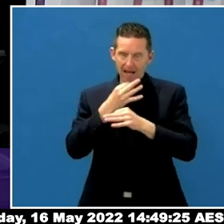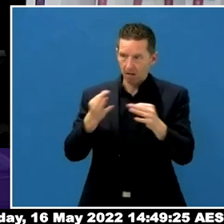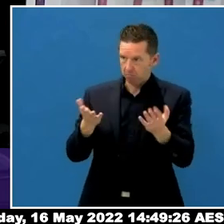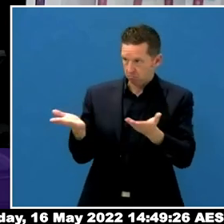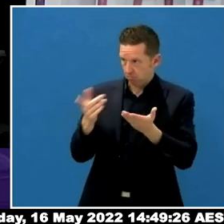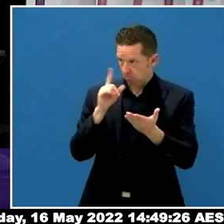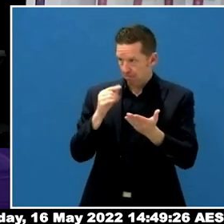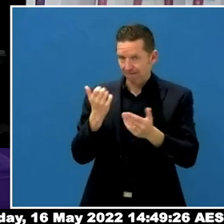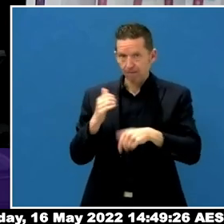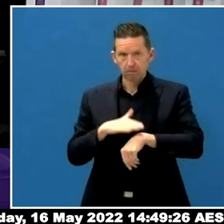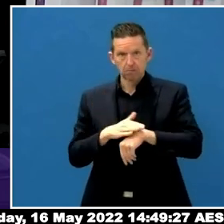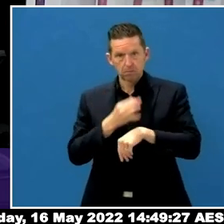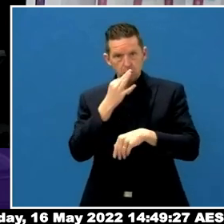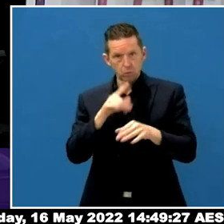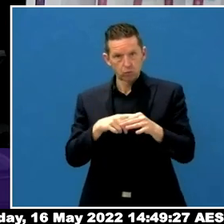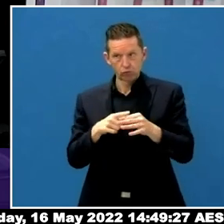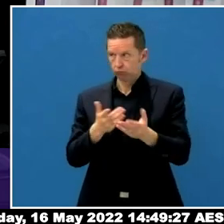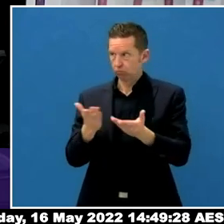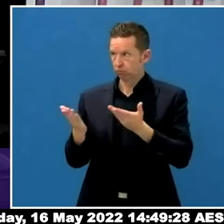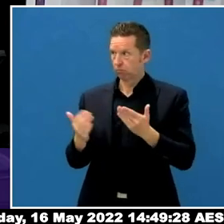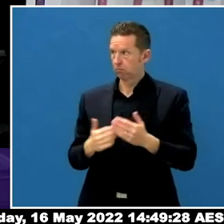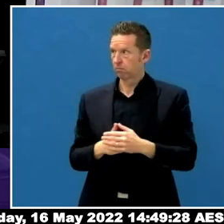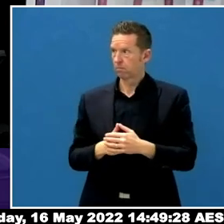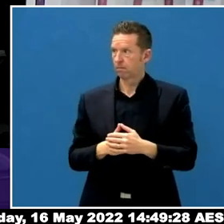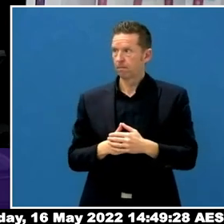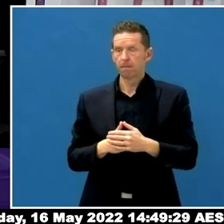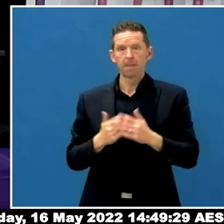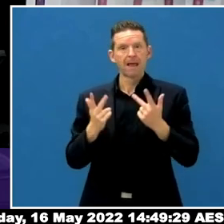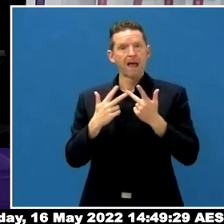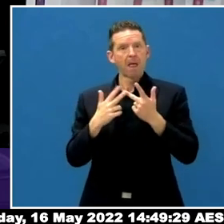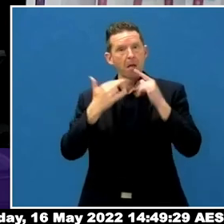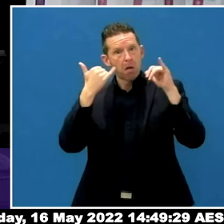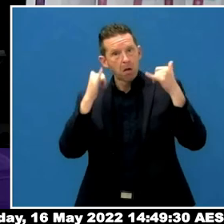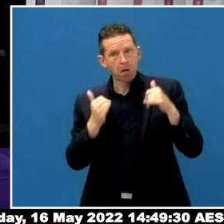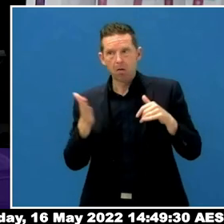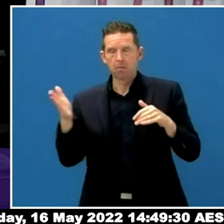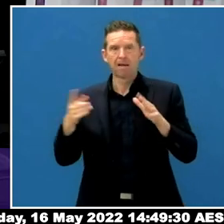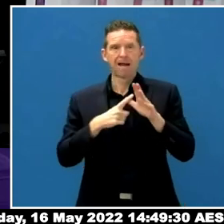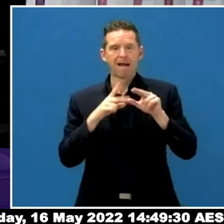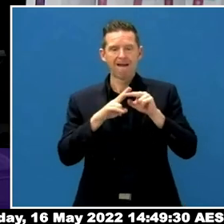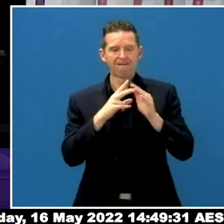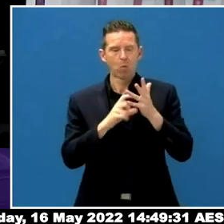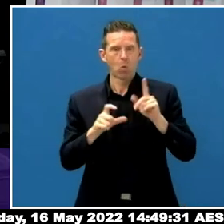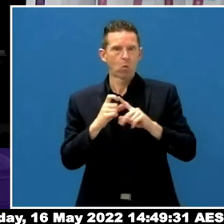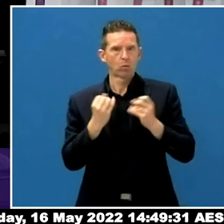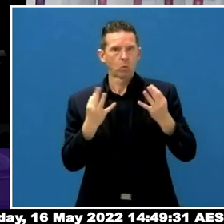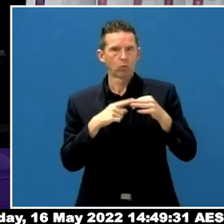Nothing from Afford. Thank you, Commissioners. CHAIR: In that case, Lilly, thank you very much indeed for